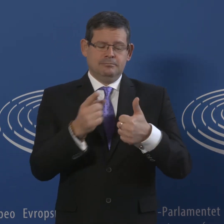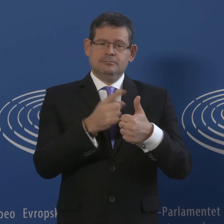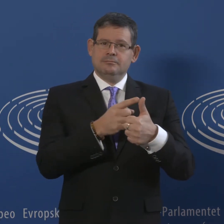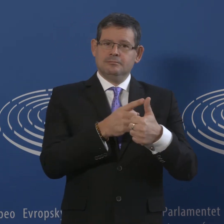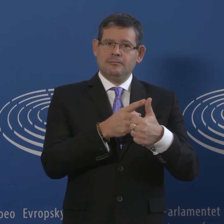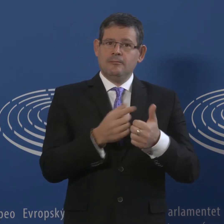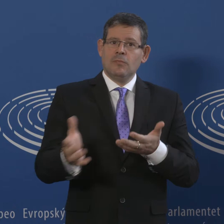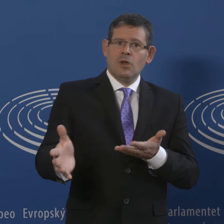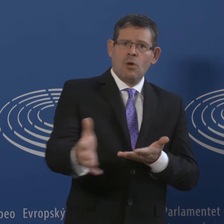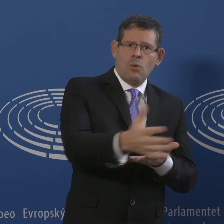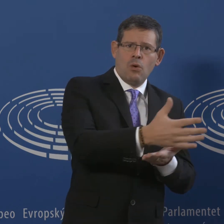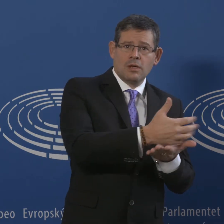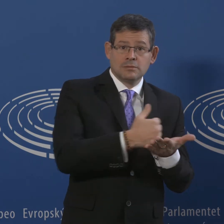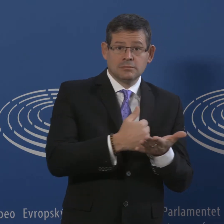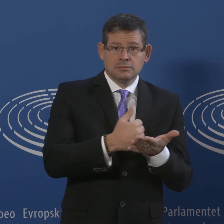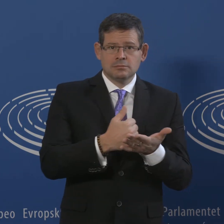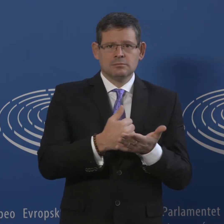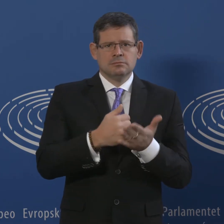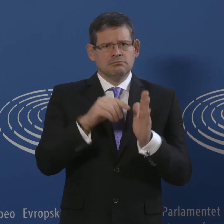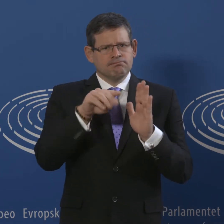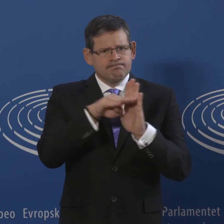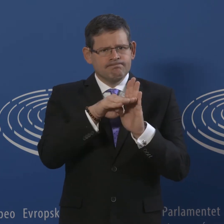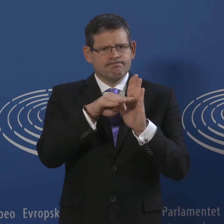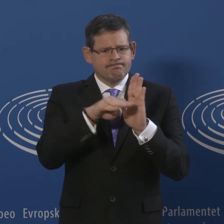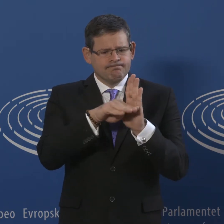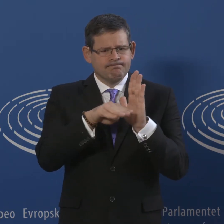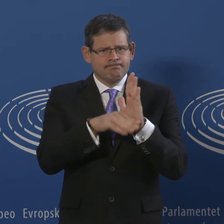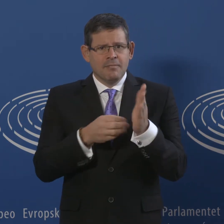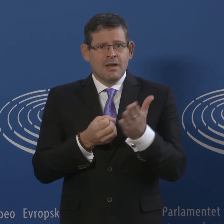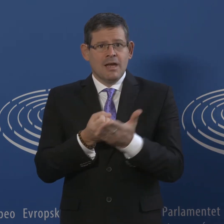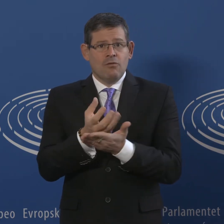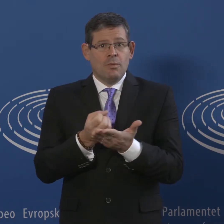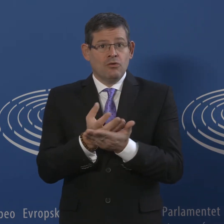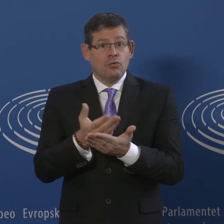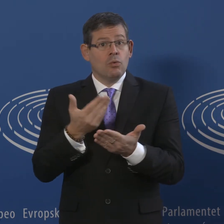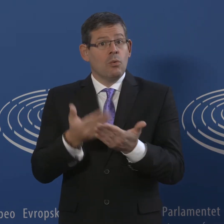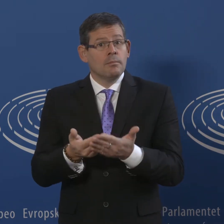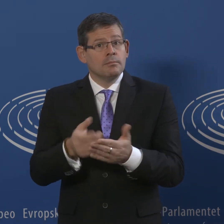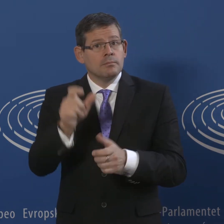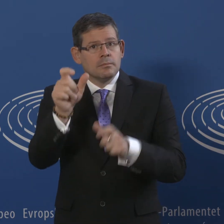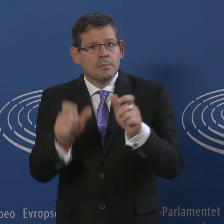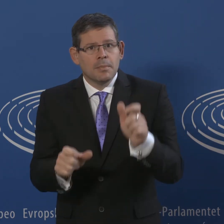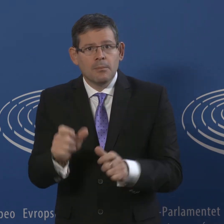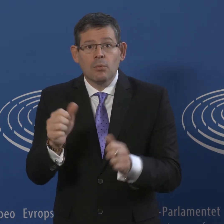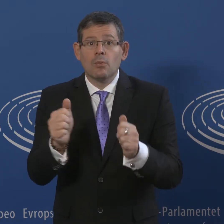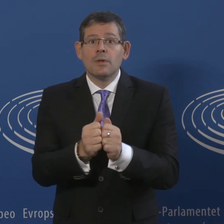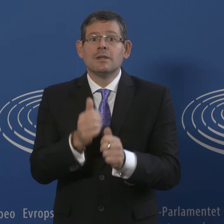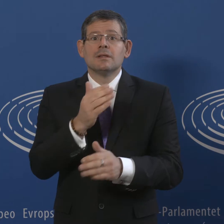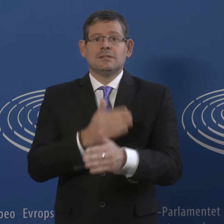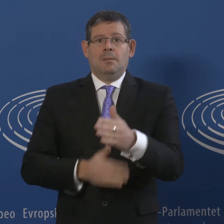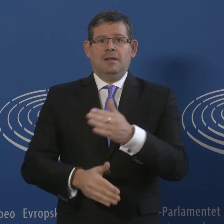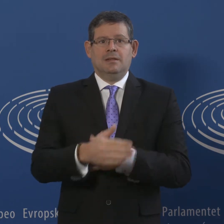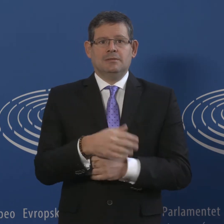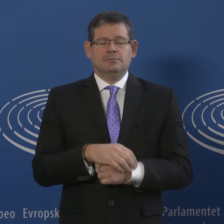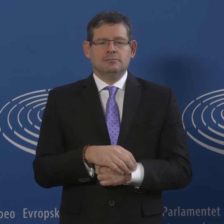collection of detailed information on persons with disabilities